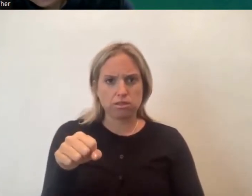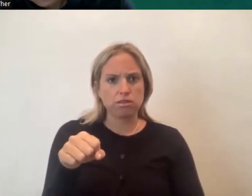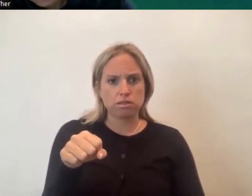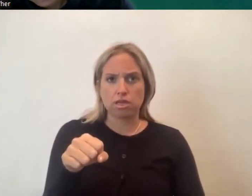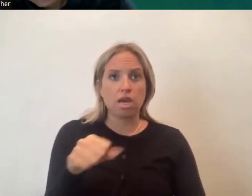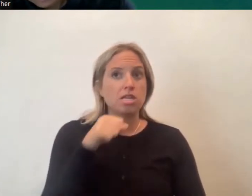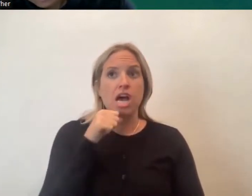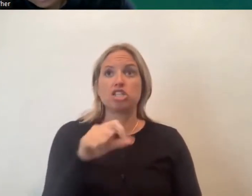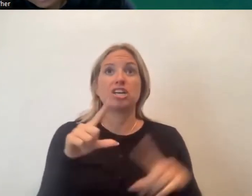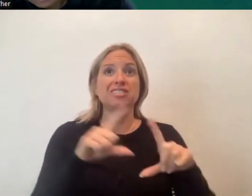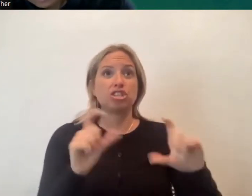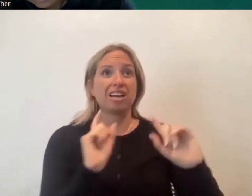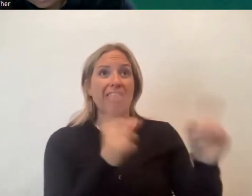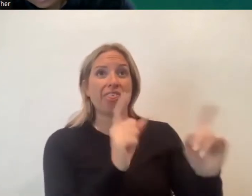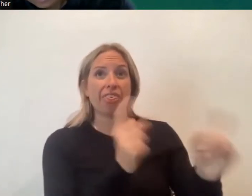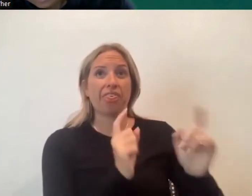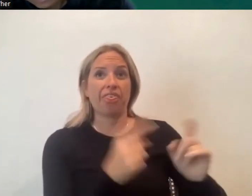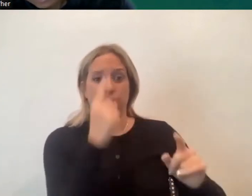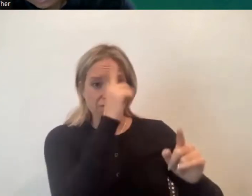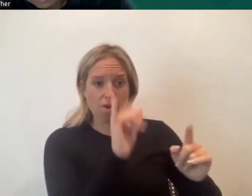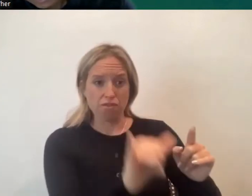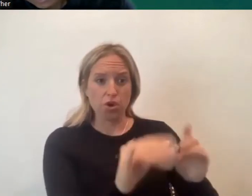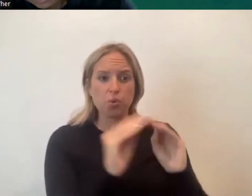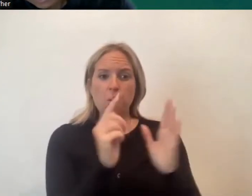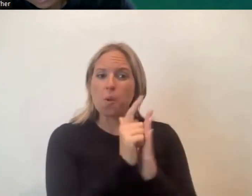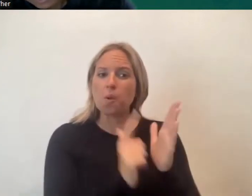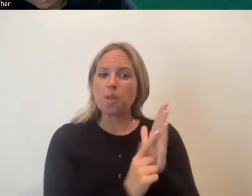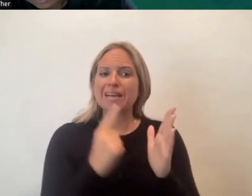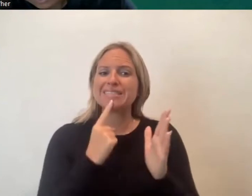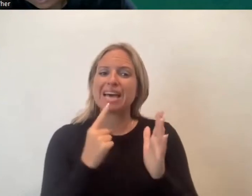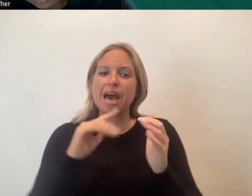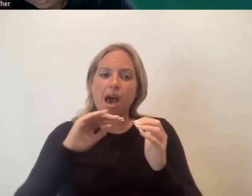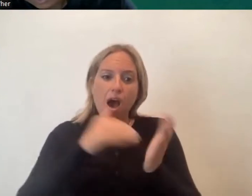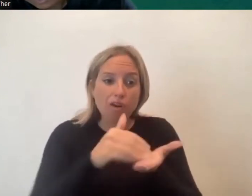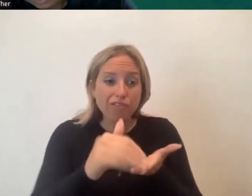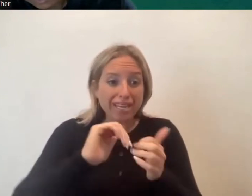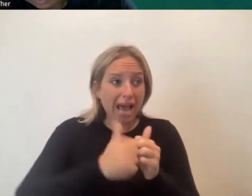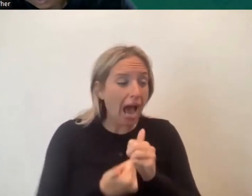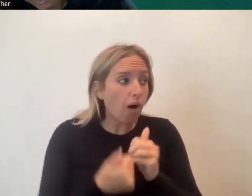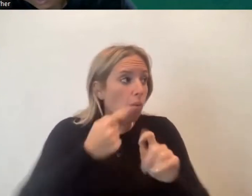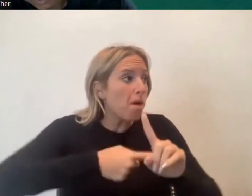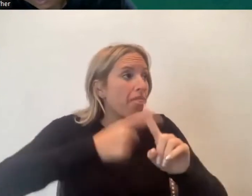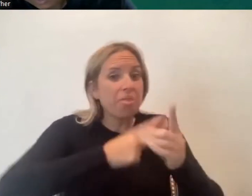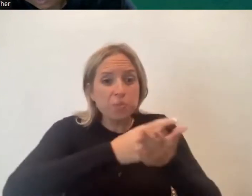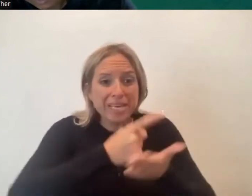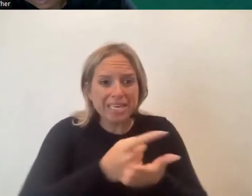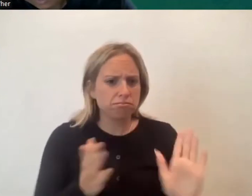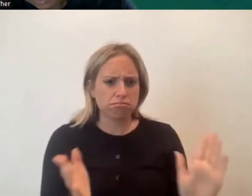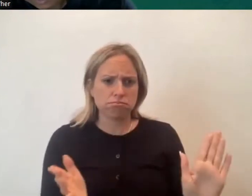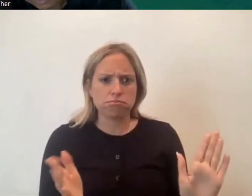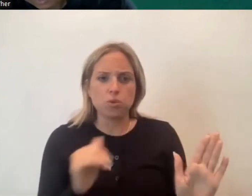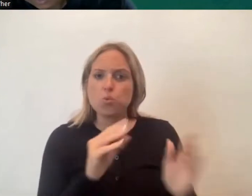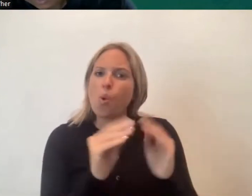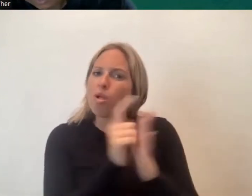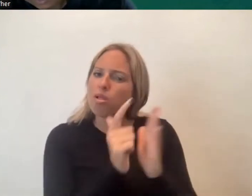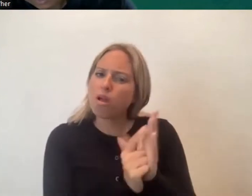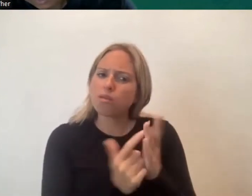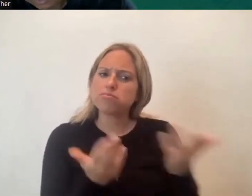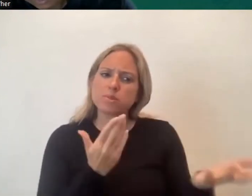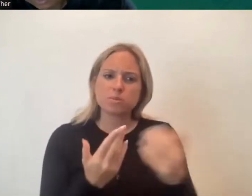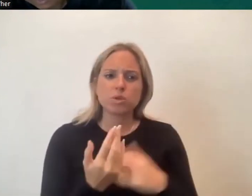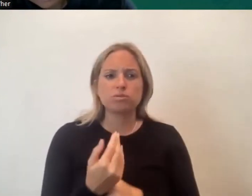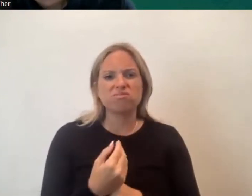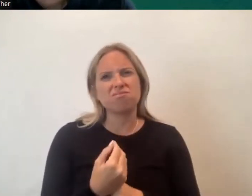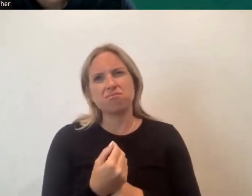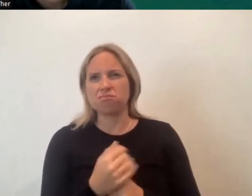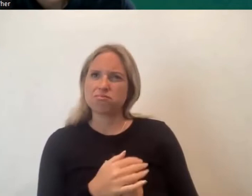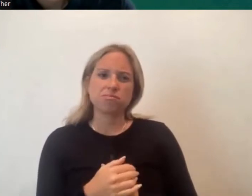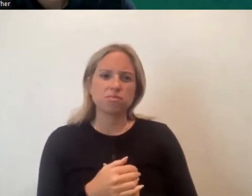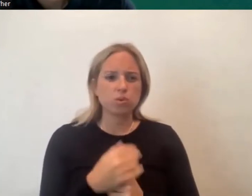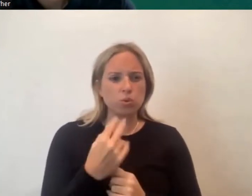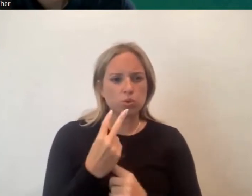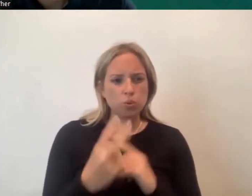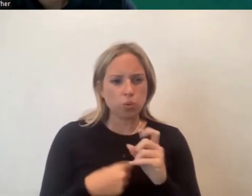There's no law that says how often you'll see maybe two or three years referenced sometimes.